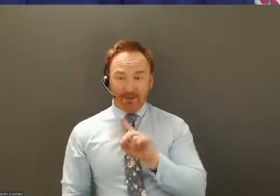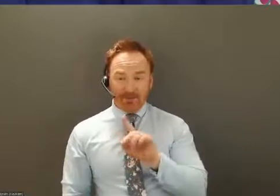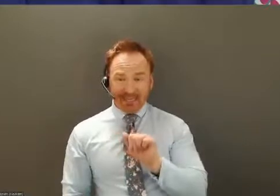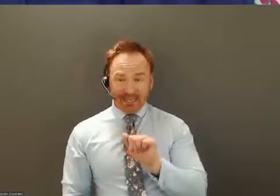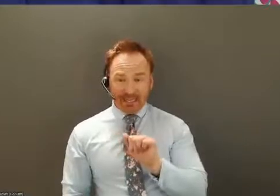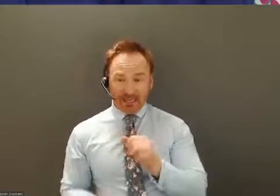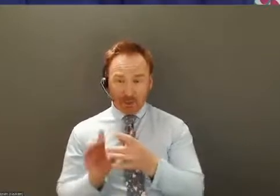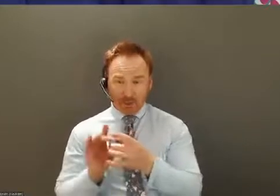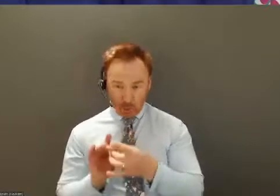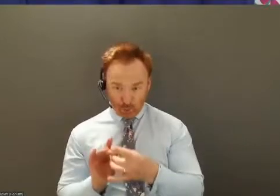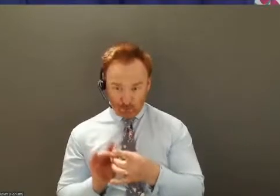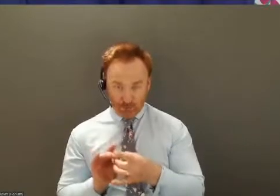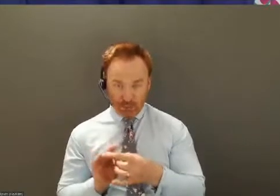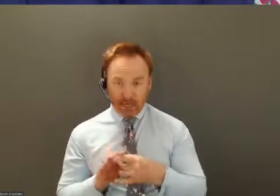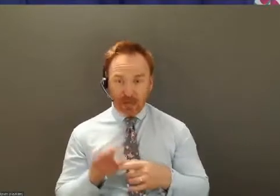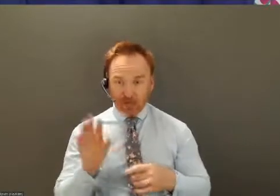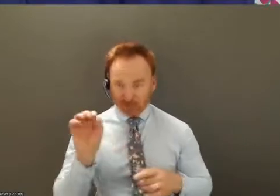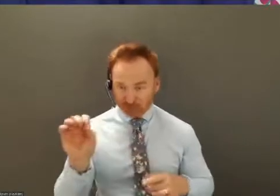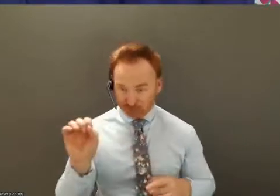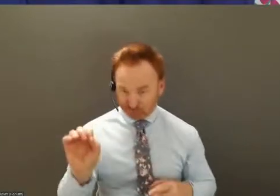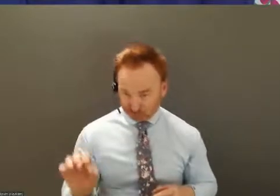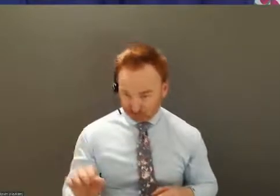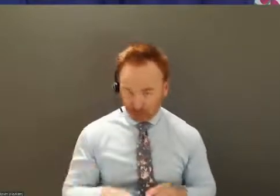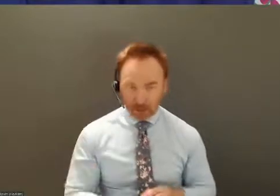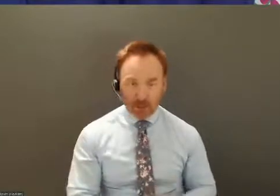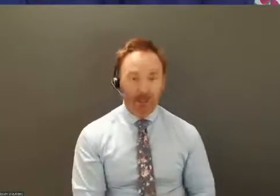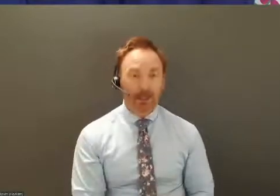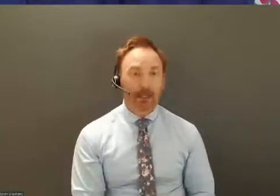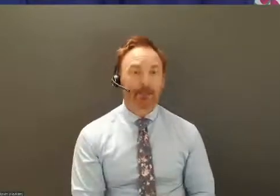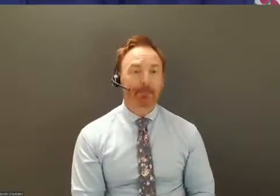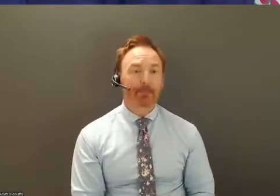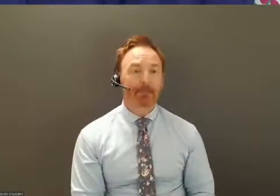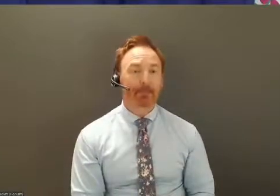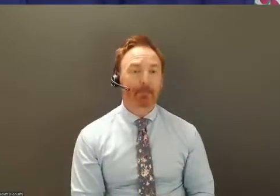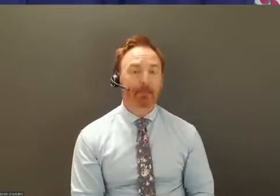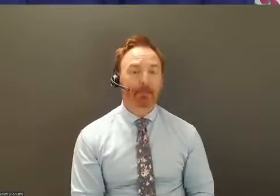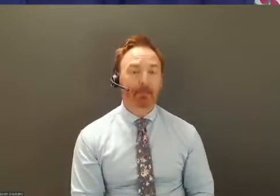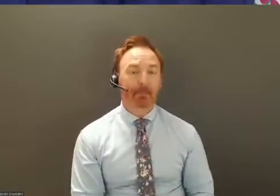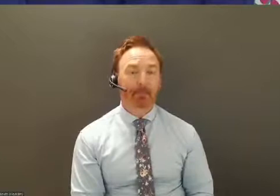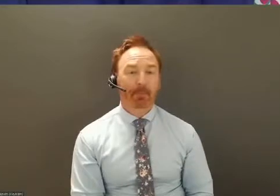facilities were in place and ensuring they knew about access